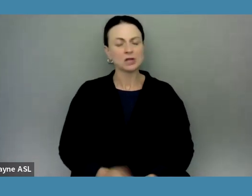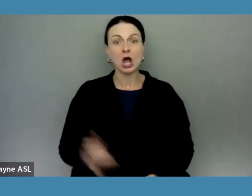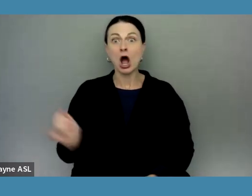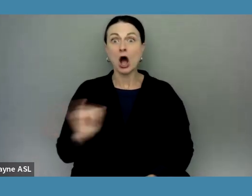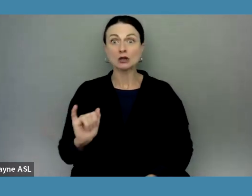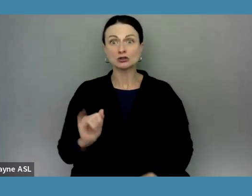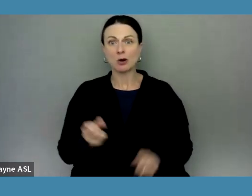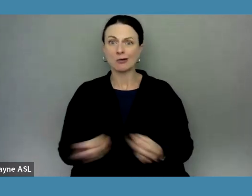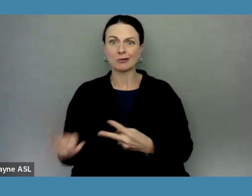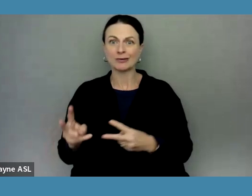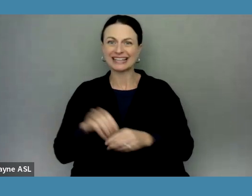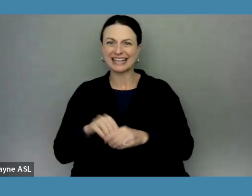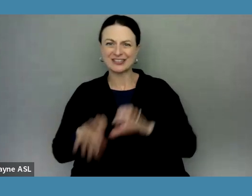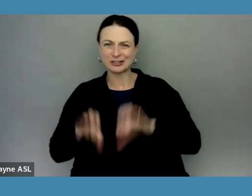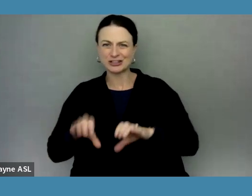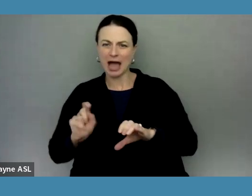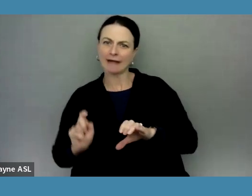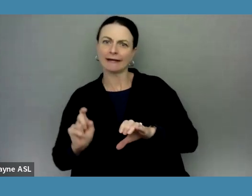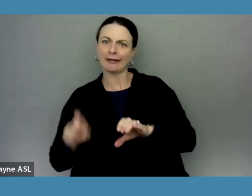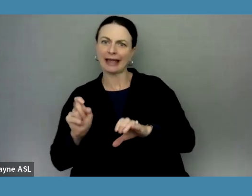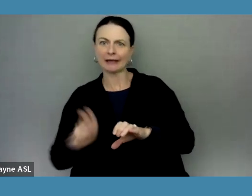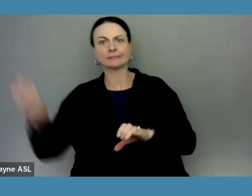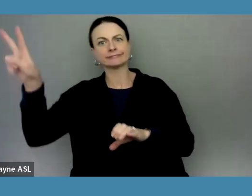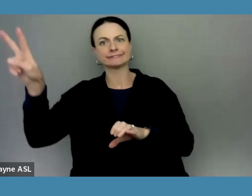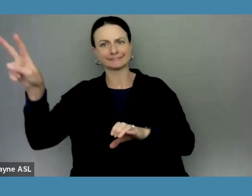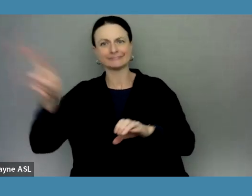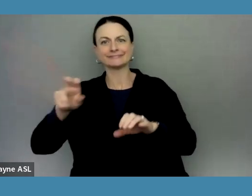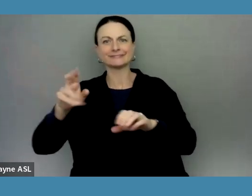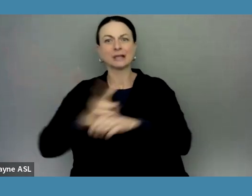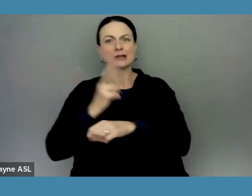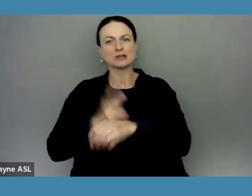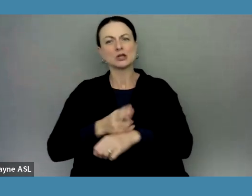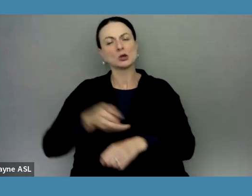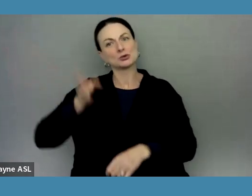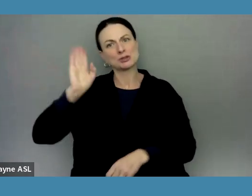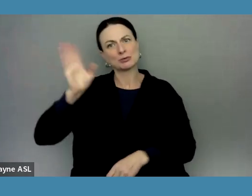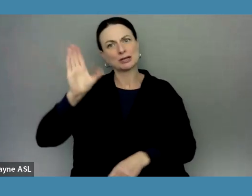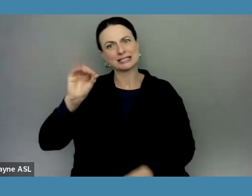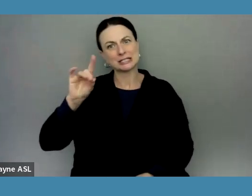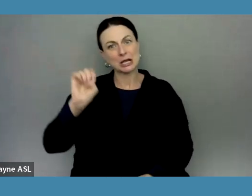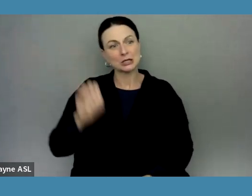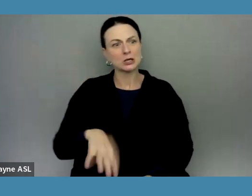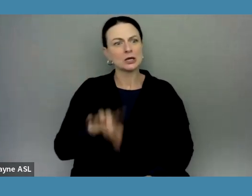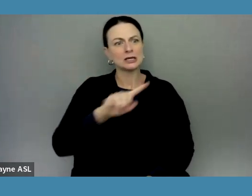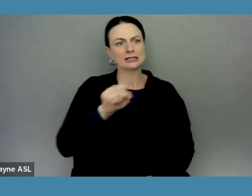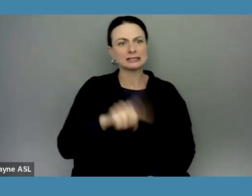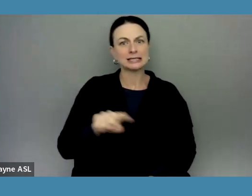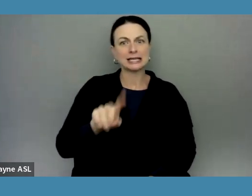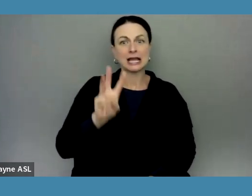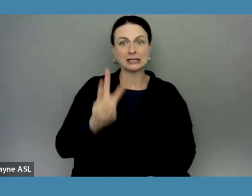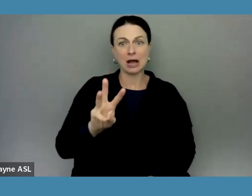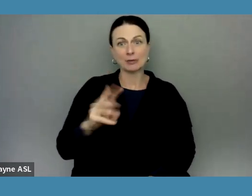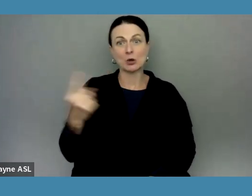so you can click the link in the chat and use the presentation code ZW1